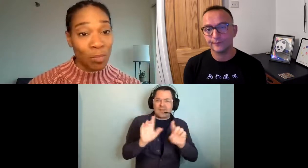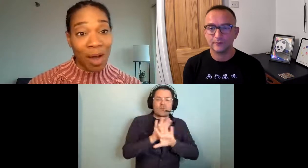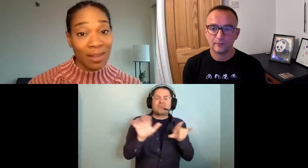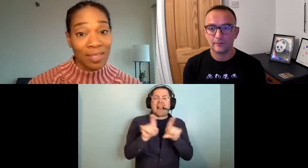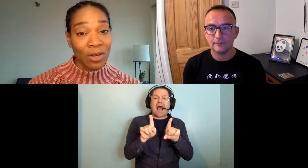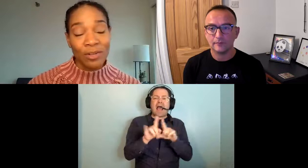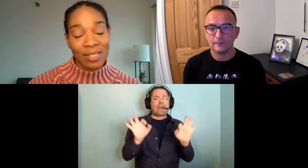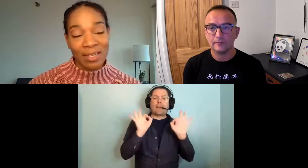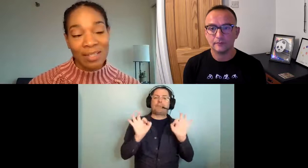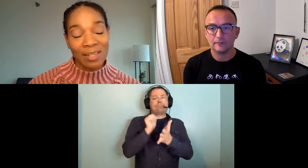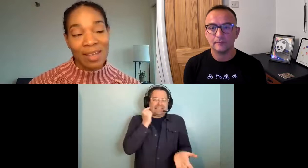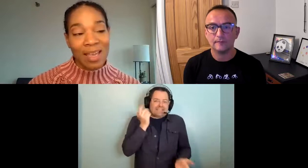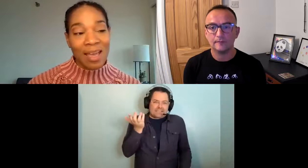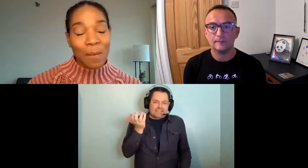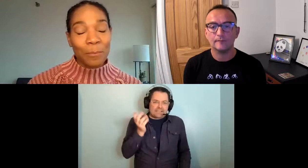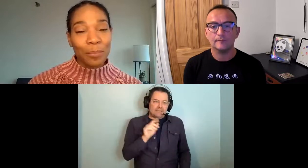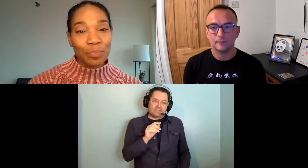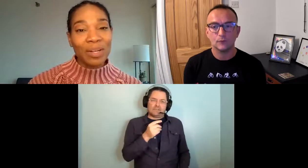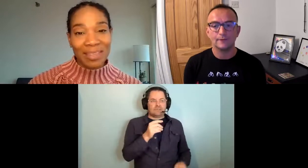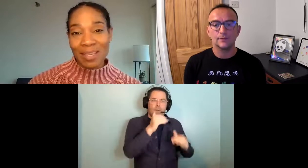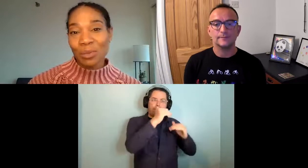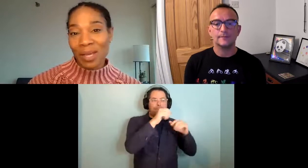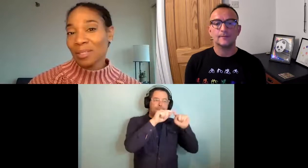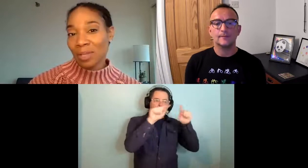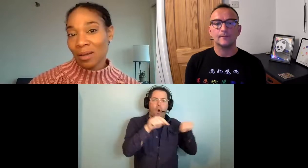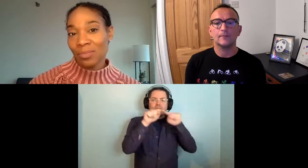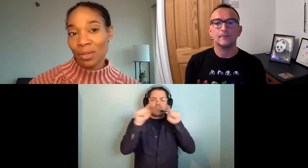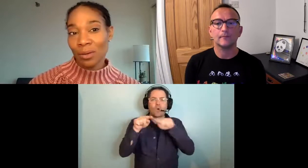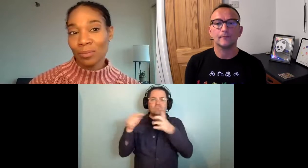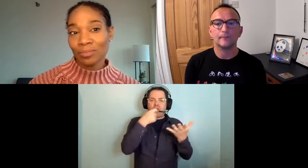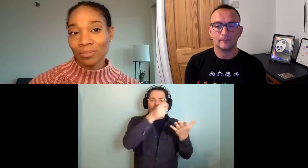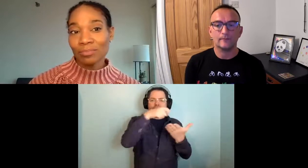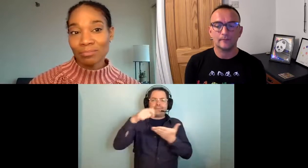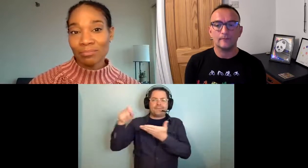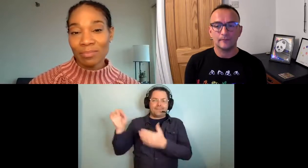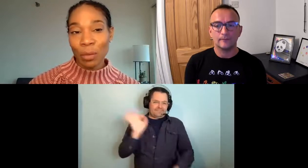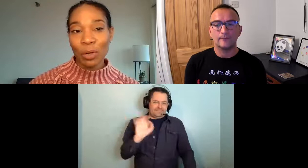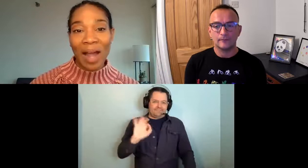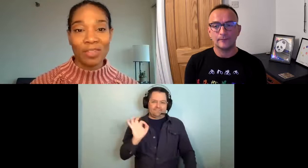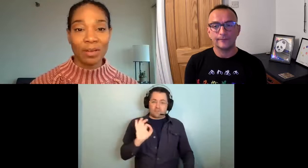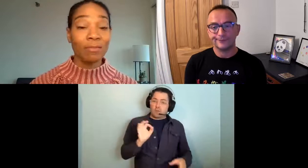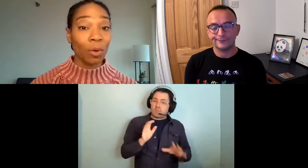things, but like society has trained us to think we have to.